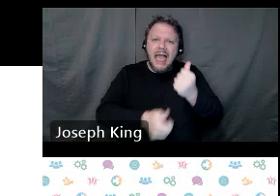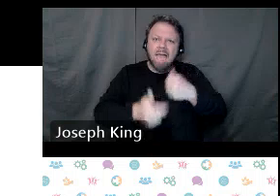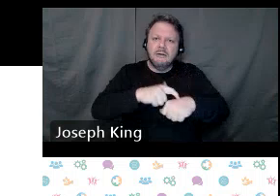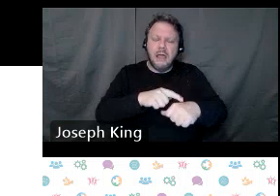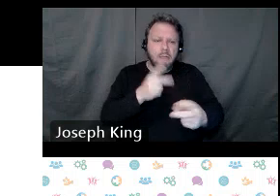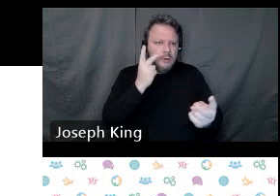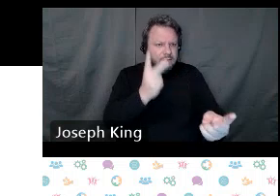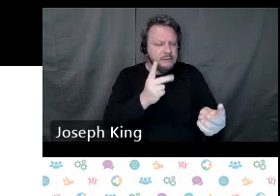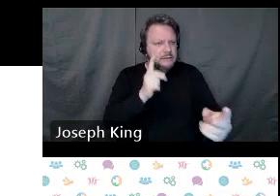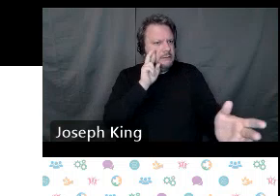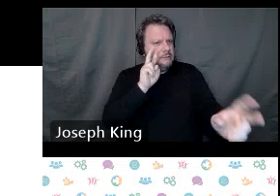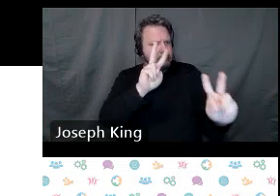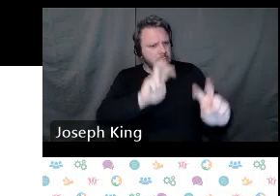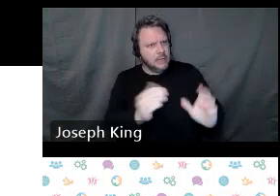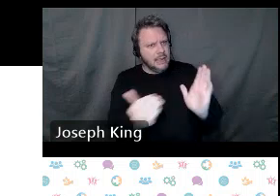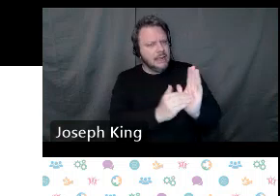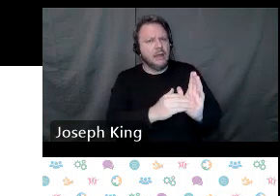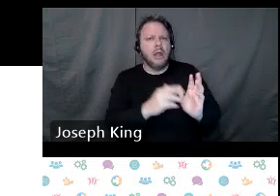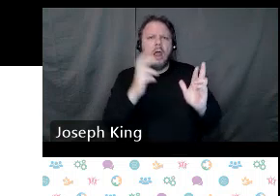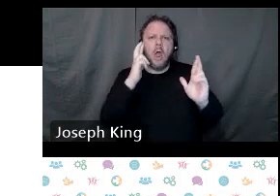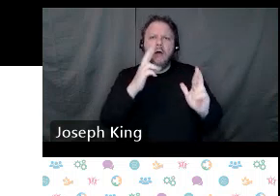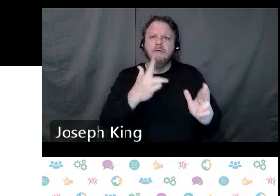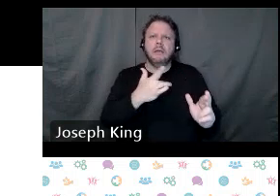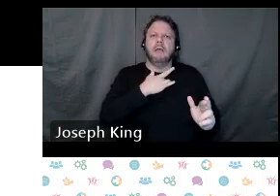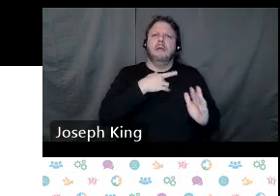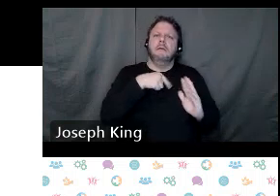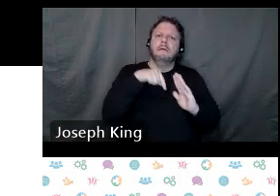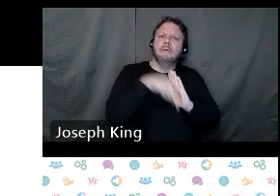we hope that they resonate more deeply with you.